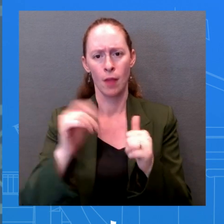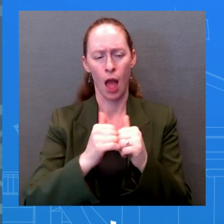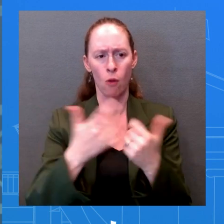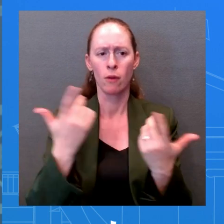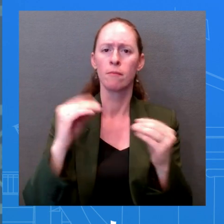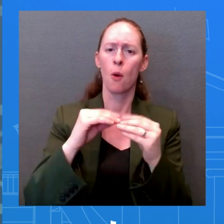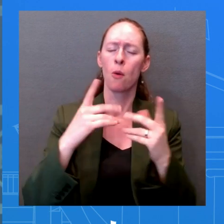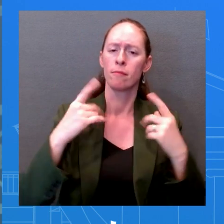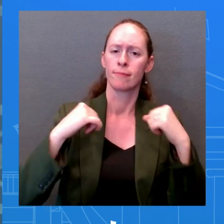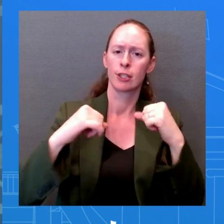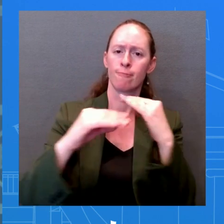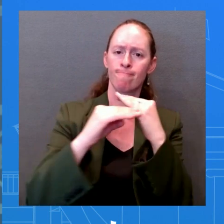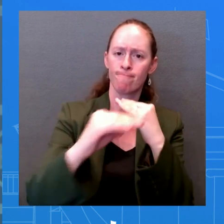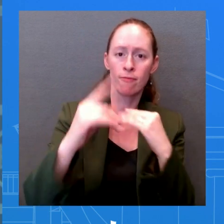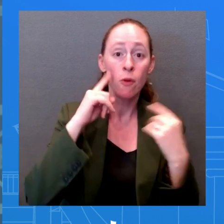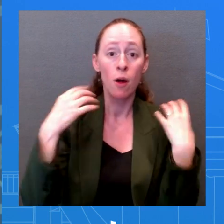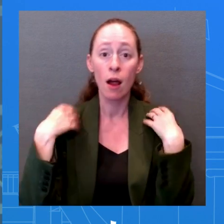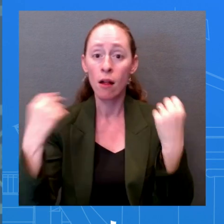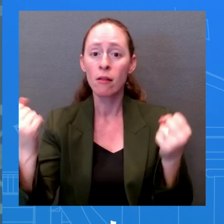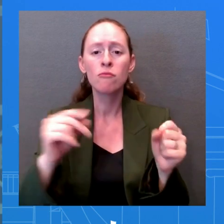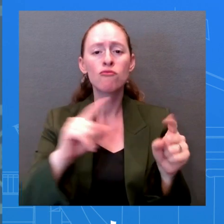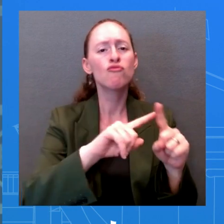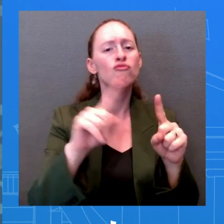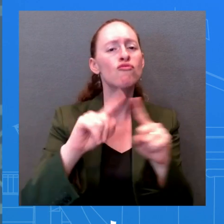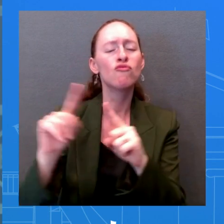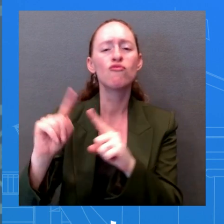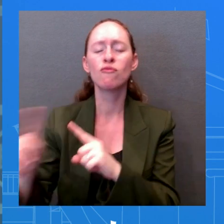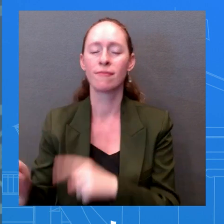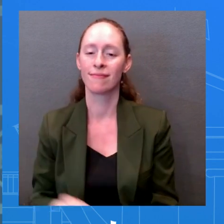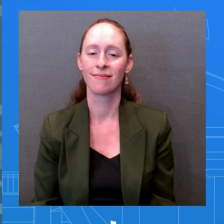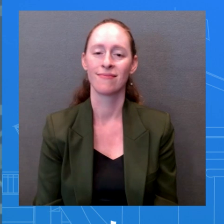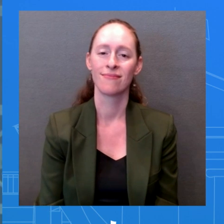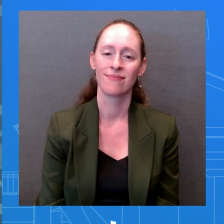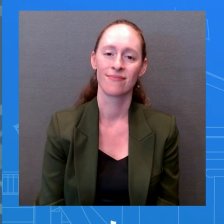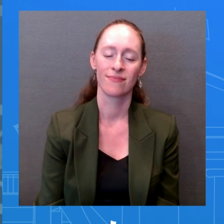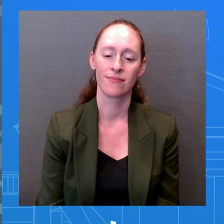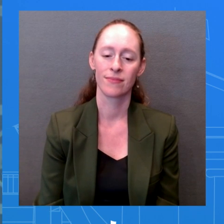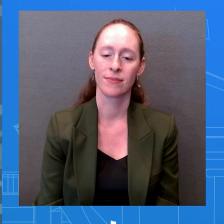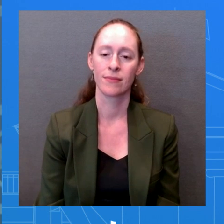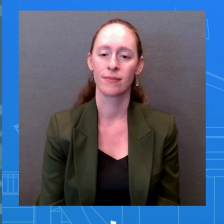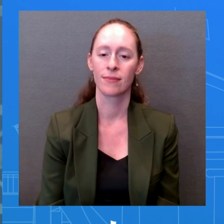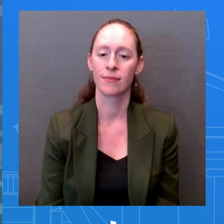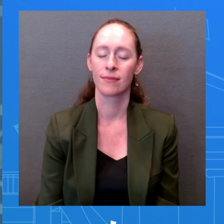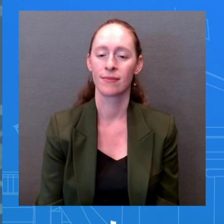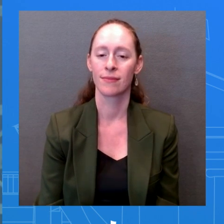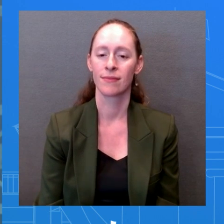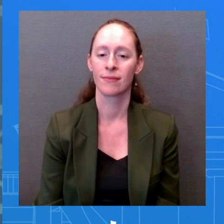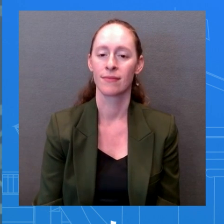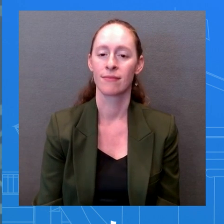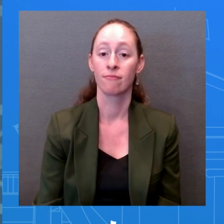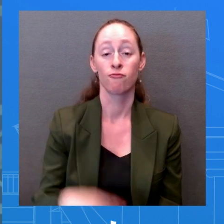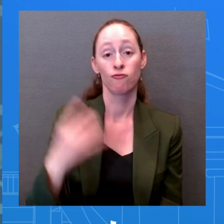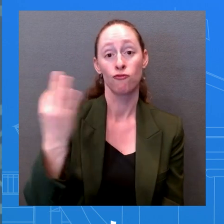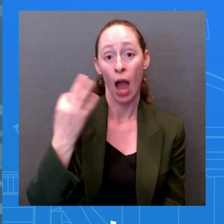And finally, on Friday, tomorrow, President Biden will hold meetings at White House -- at the White House with Brittney Griner's wife,